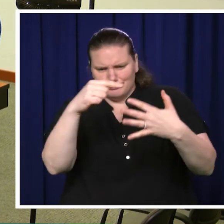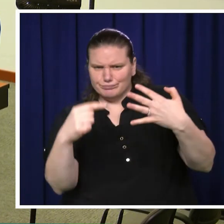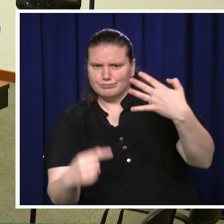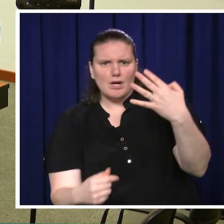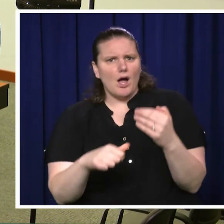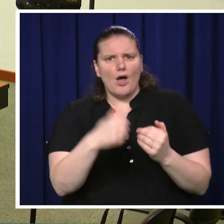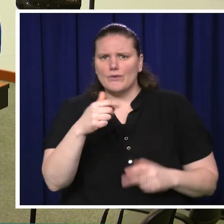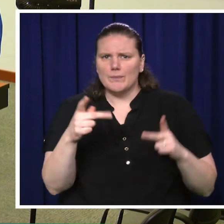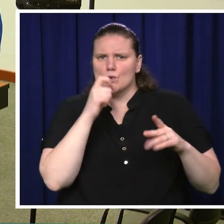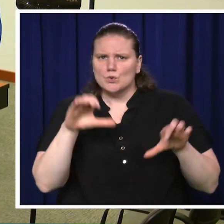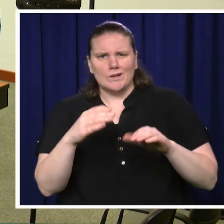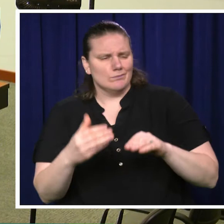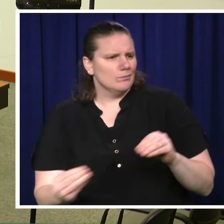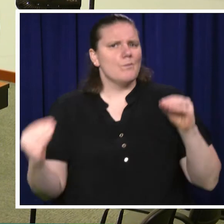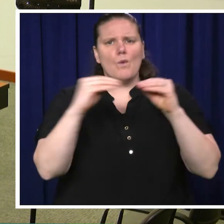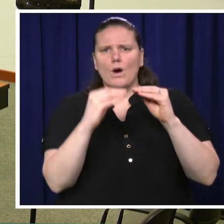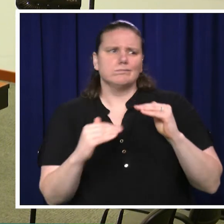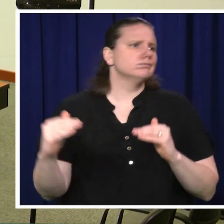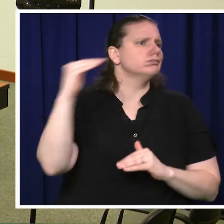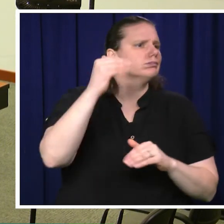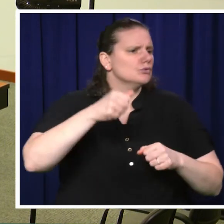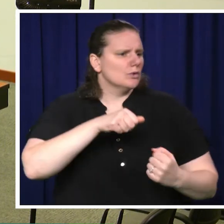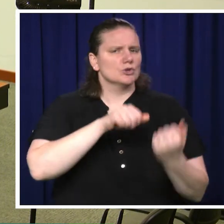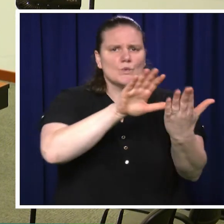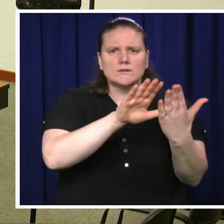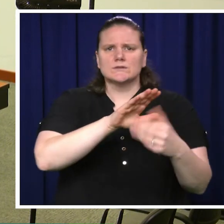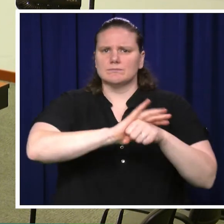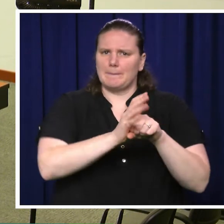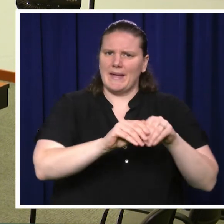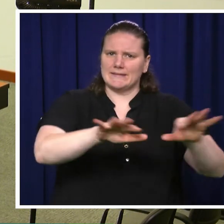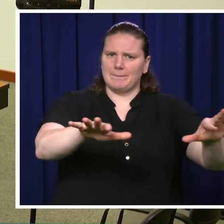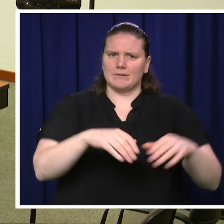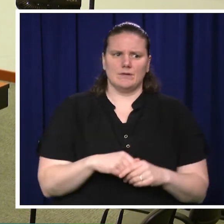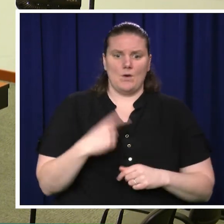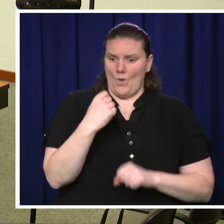Health employees and others going far above and beyond to address the pandemic.